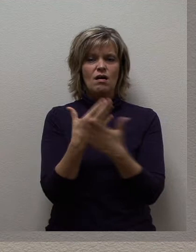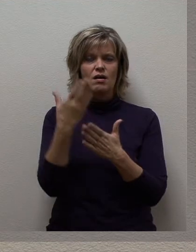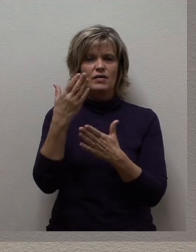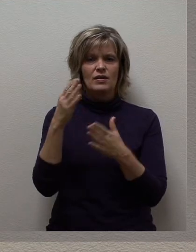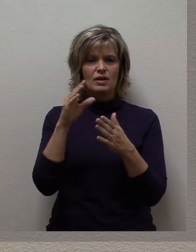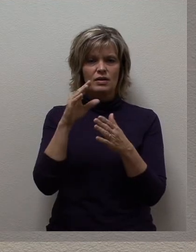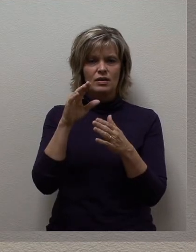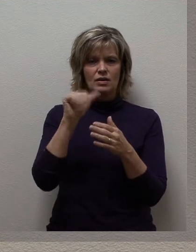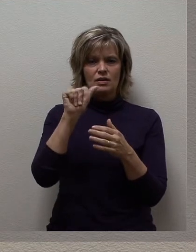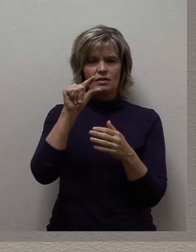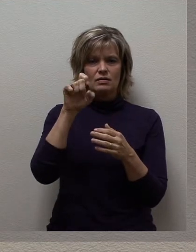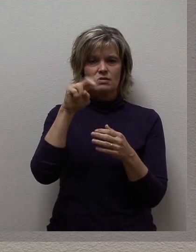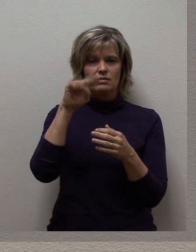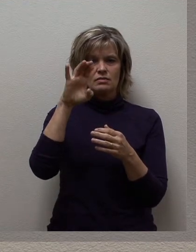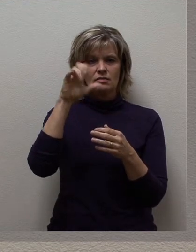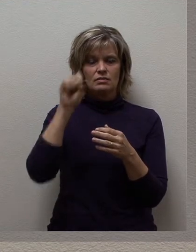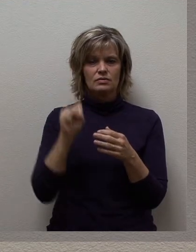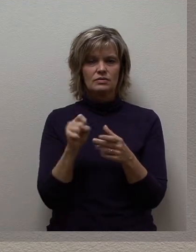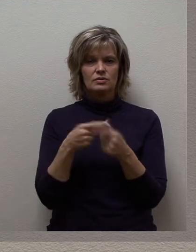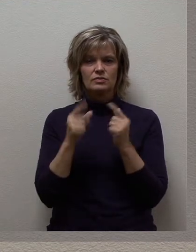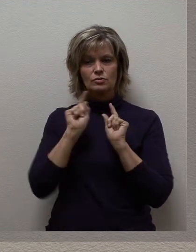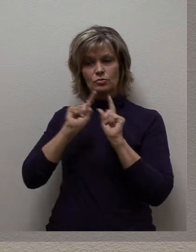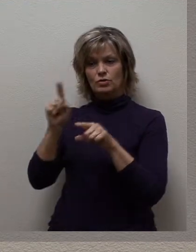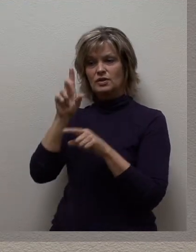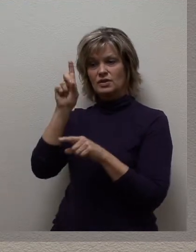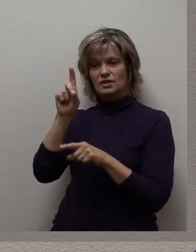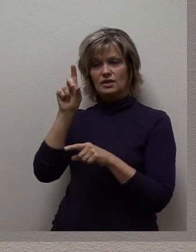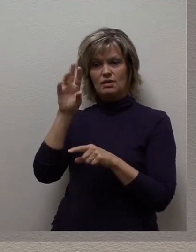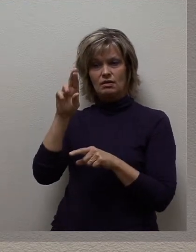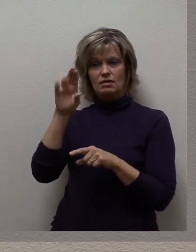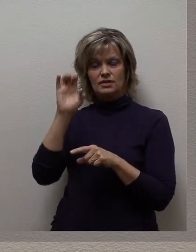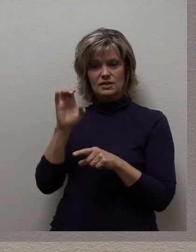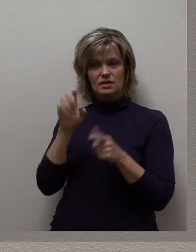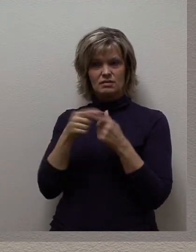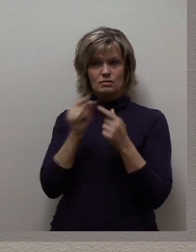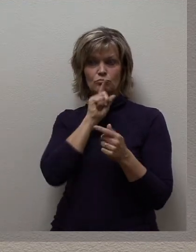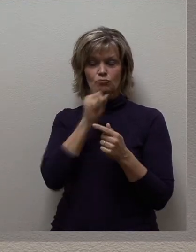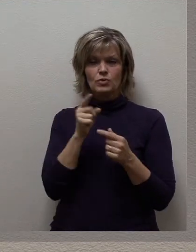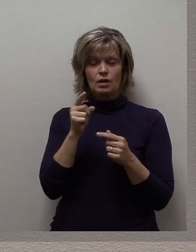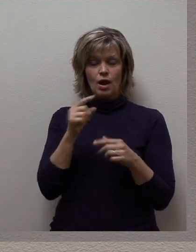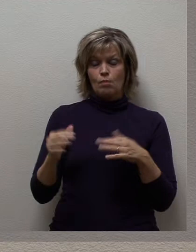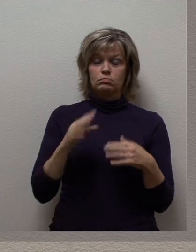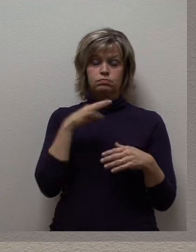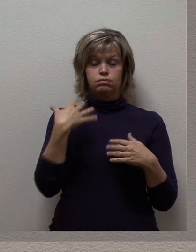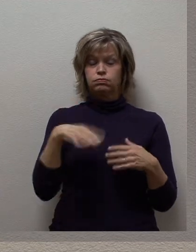these agencies when you go to the Recovery Center, it's overwhelming anyway, but then when you have